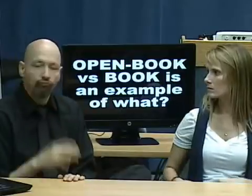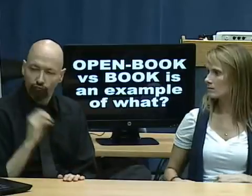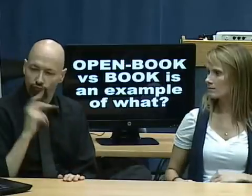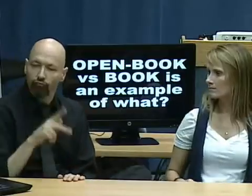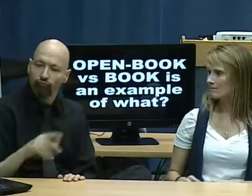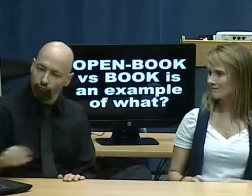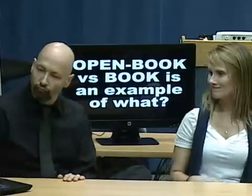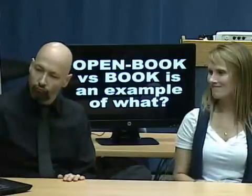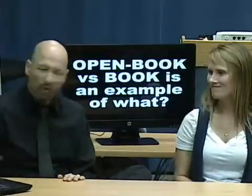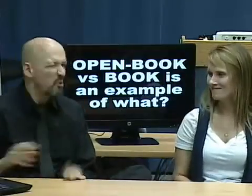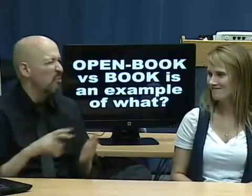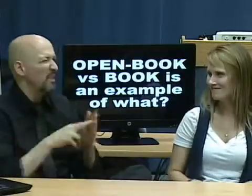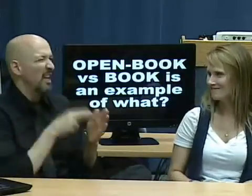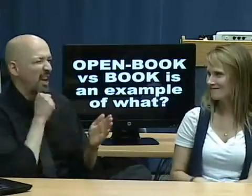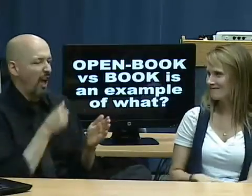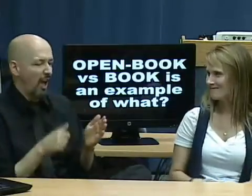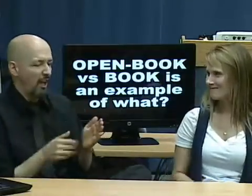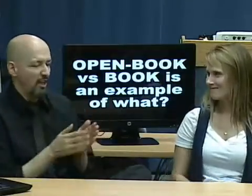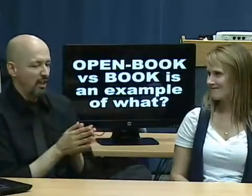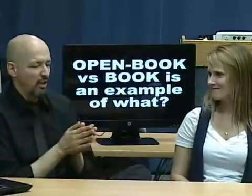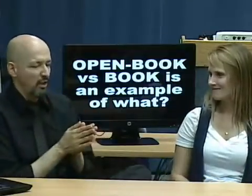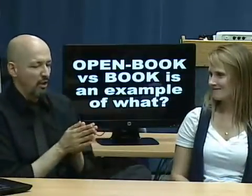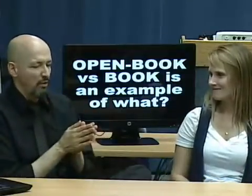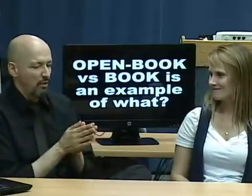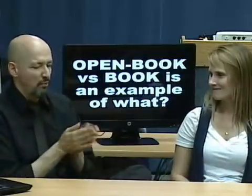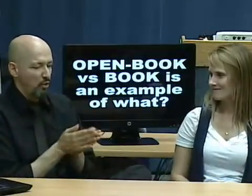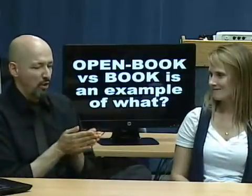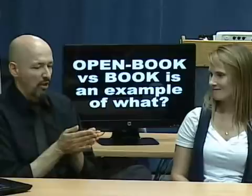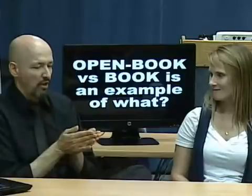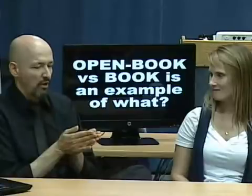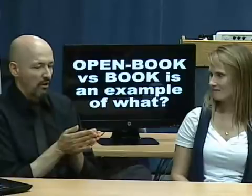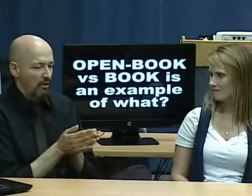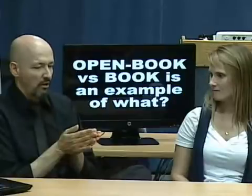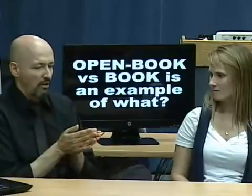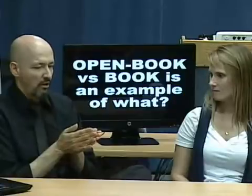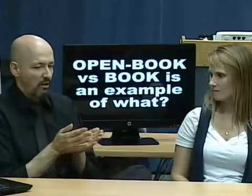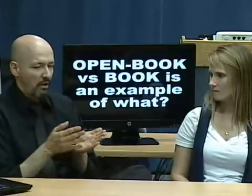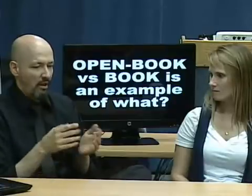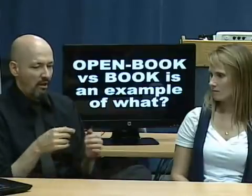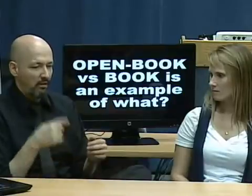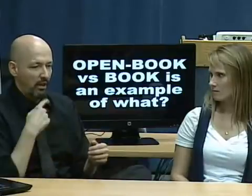OK. It doesn't mean that there is "Book"